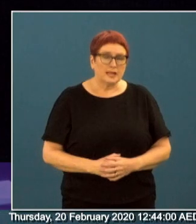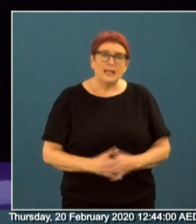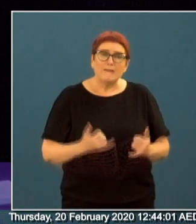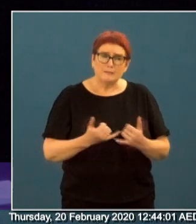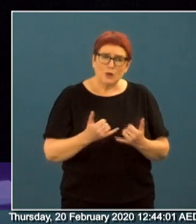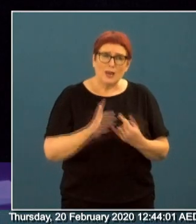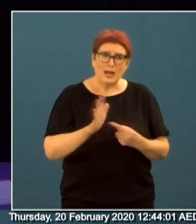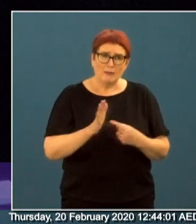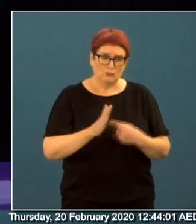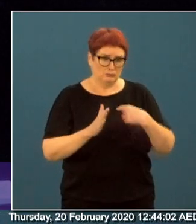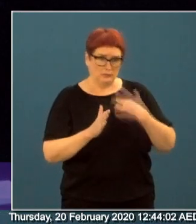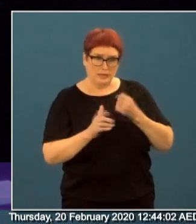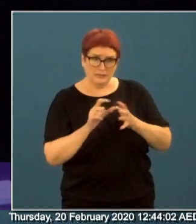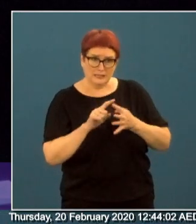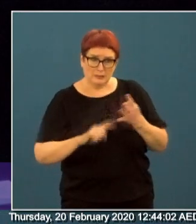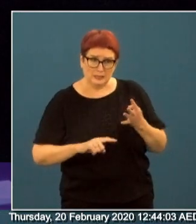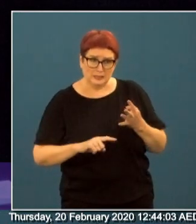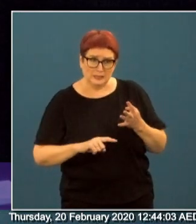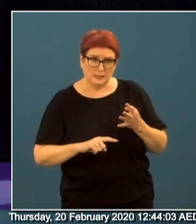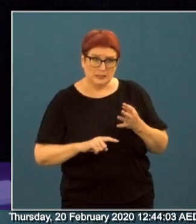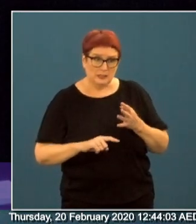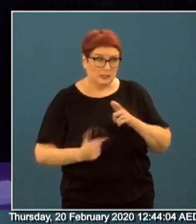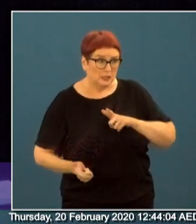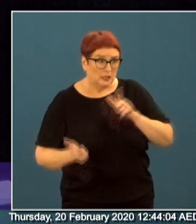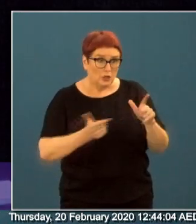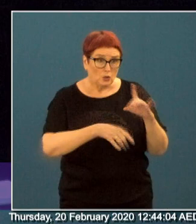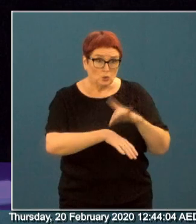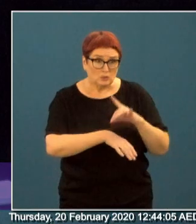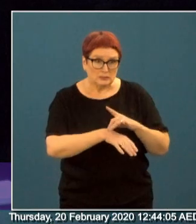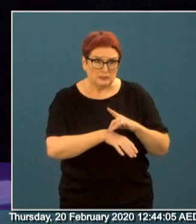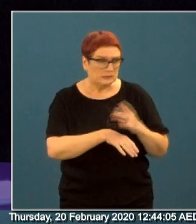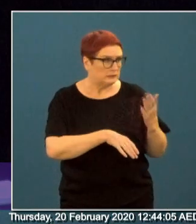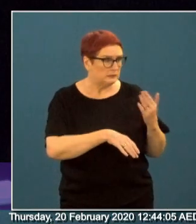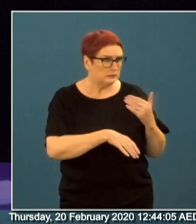who's familiar, you know, with their communication and needs into hospital.